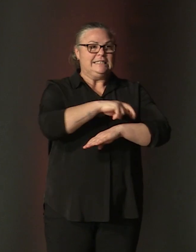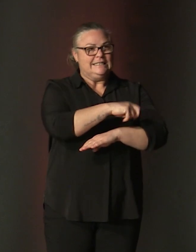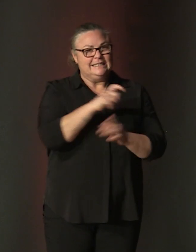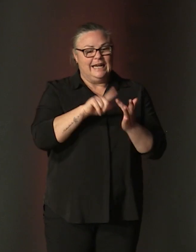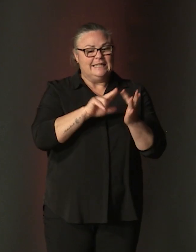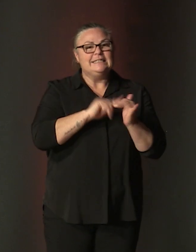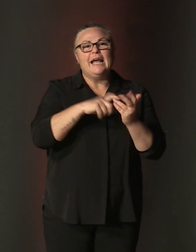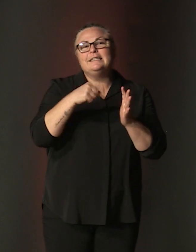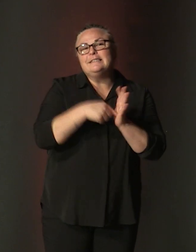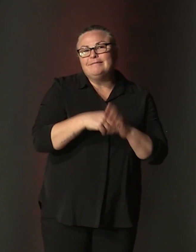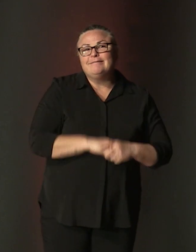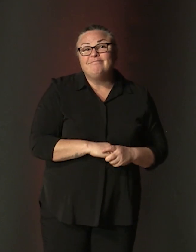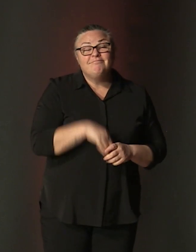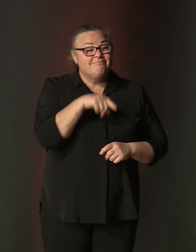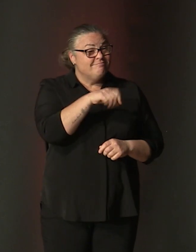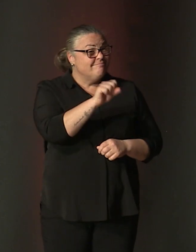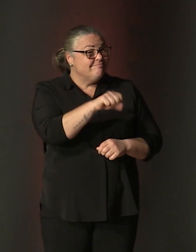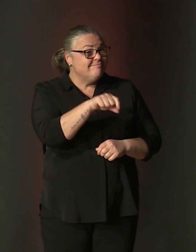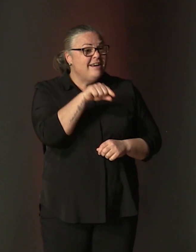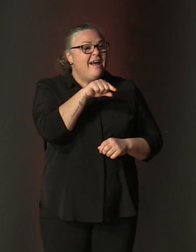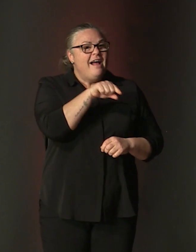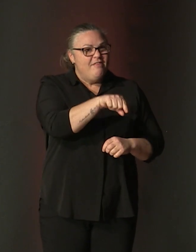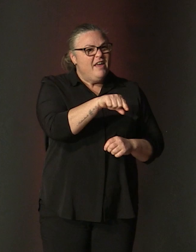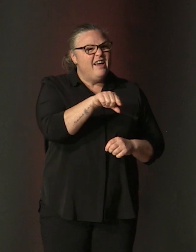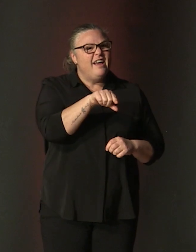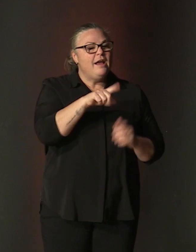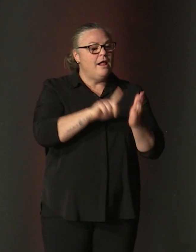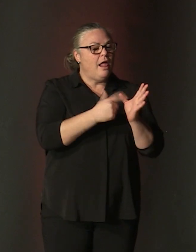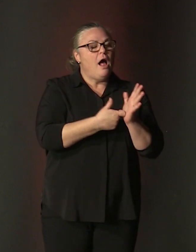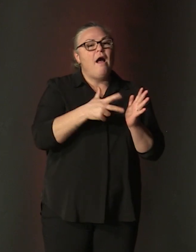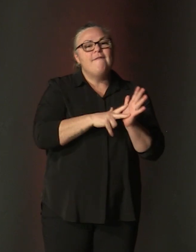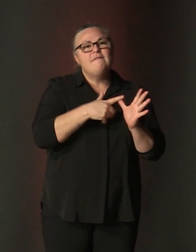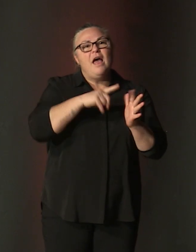We found that superworms are able to eat the plastic polystyrene.